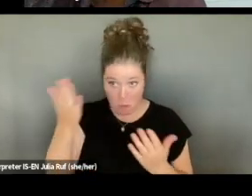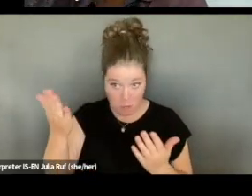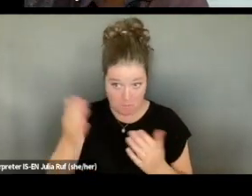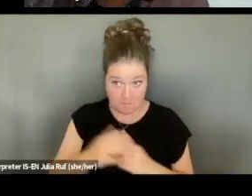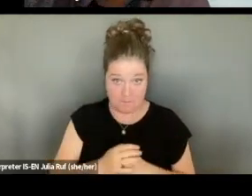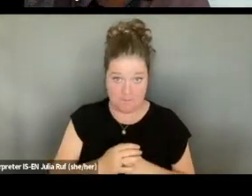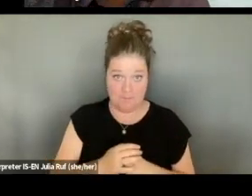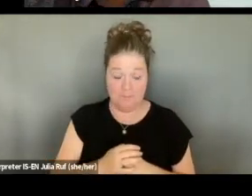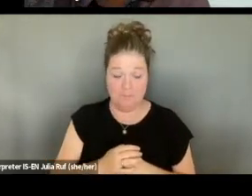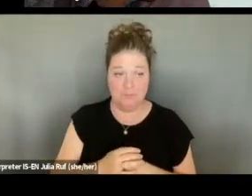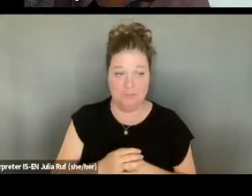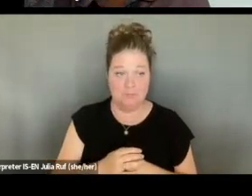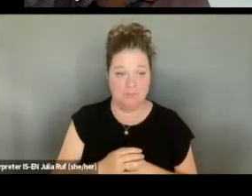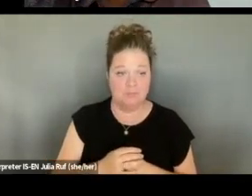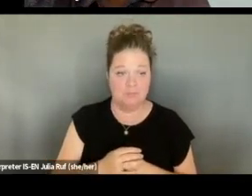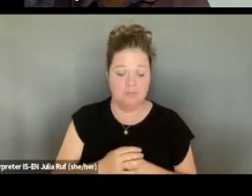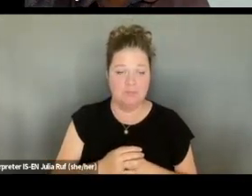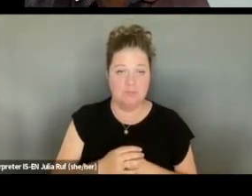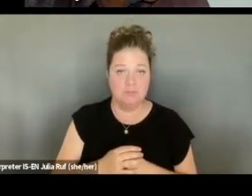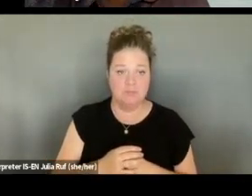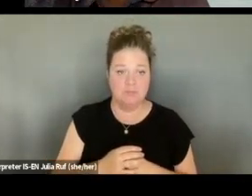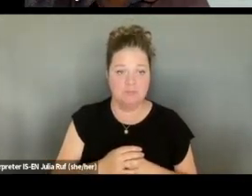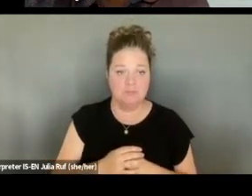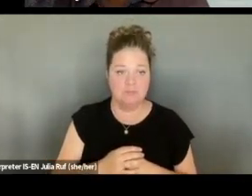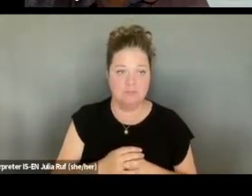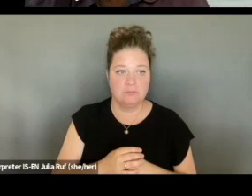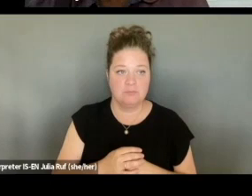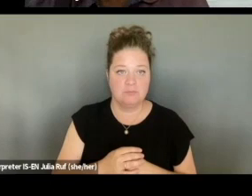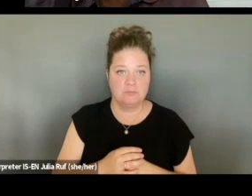we are more or less situated with the answers,